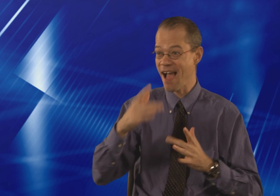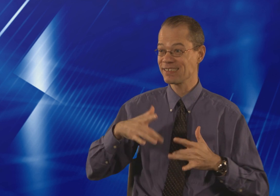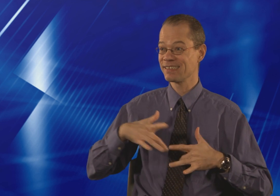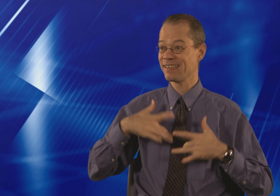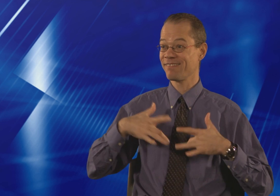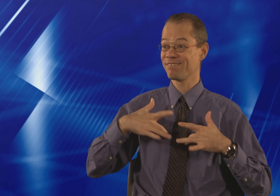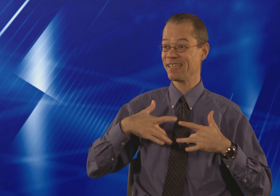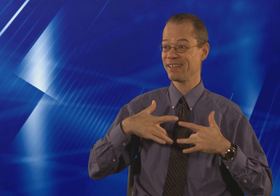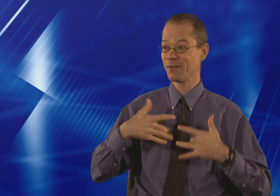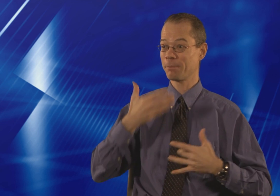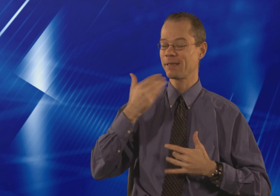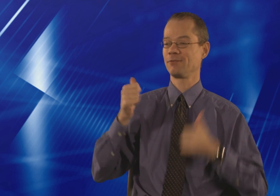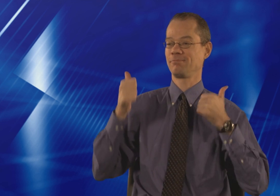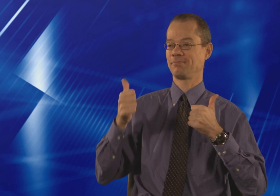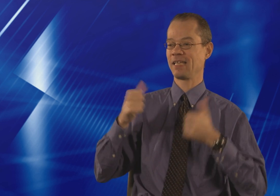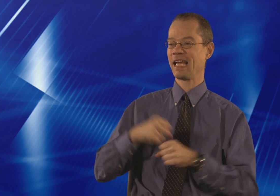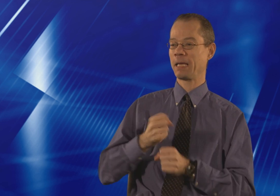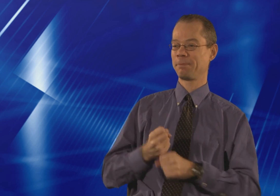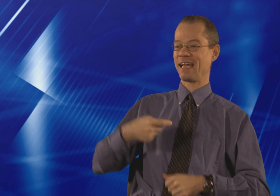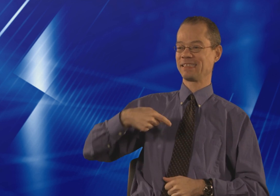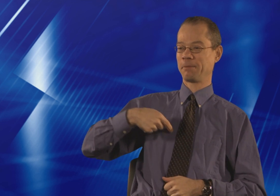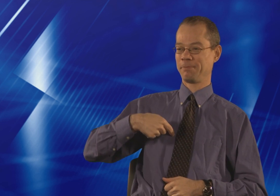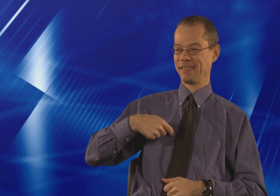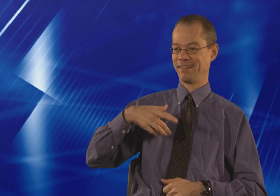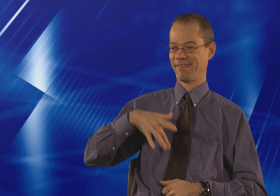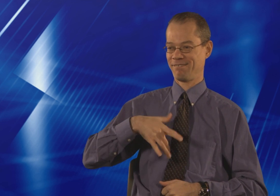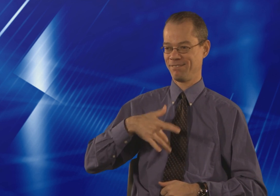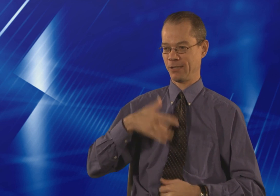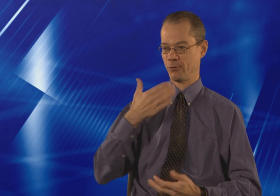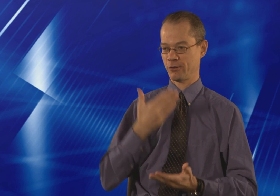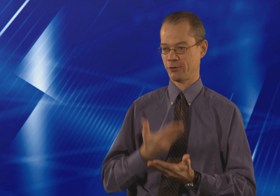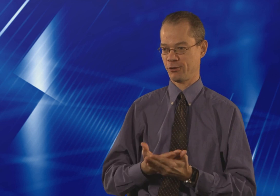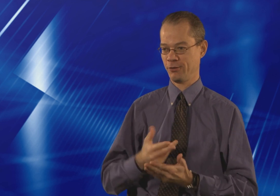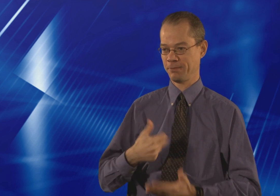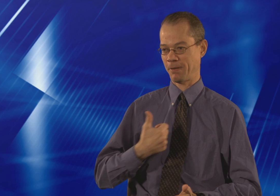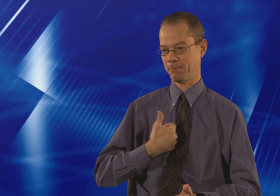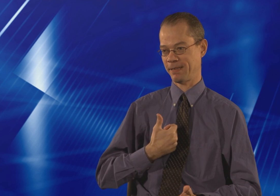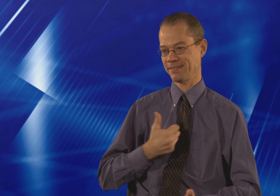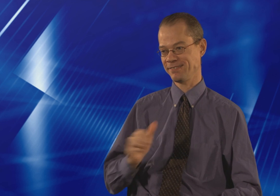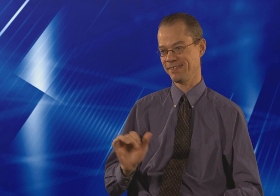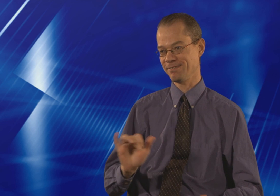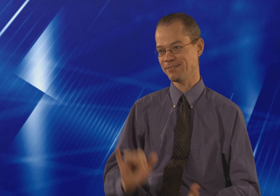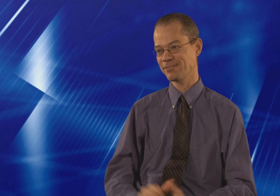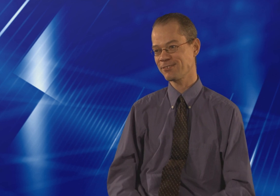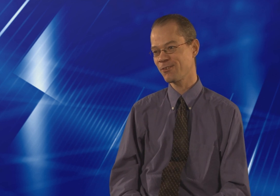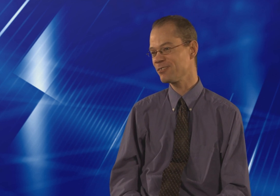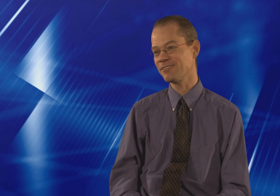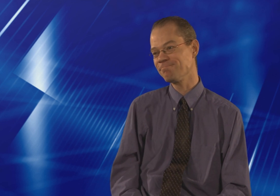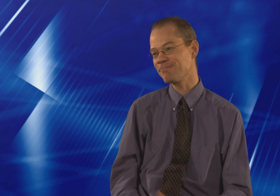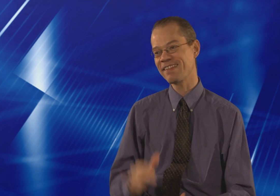I see it in their eyes, and that feeling makes me feel good about myself, too.